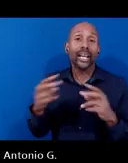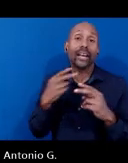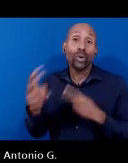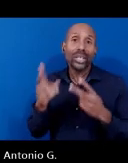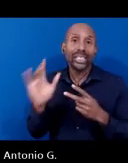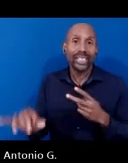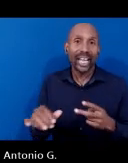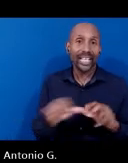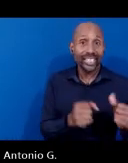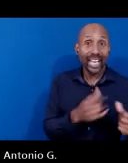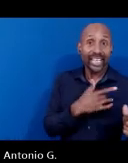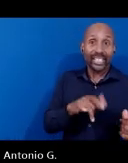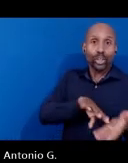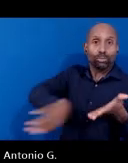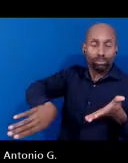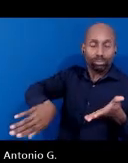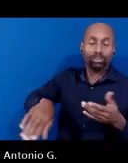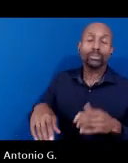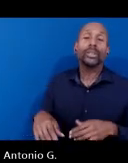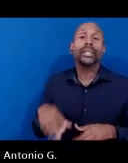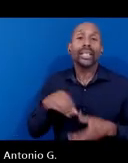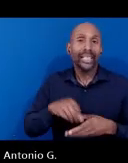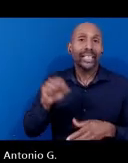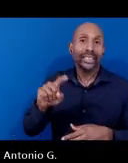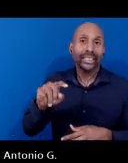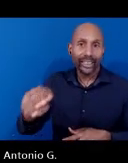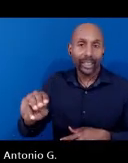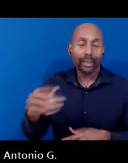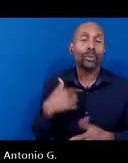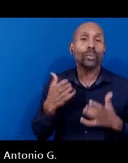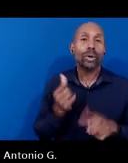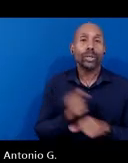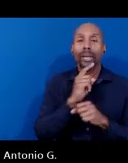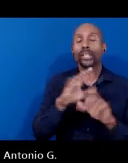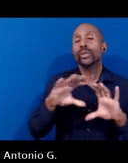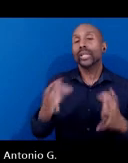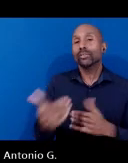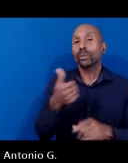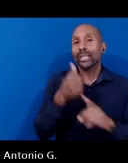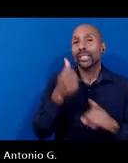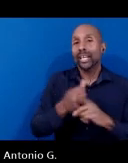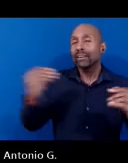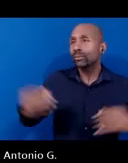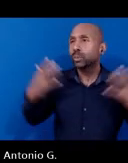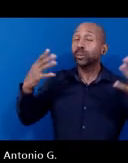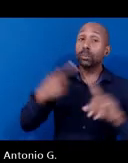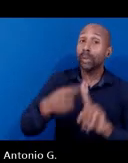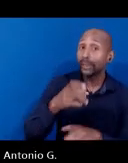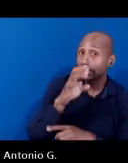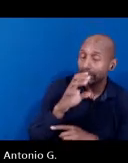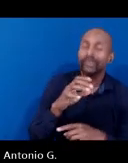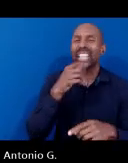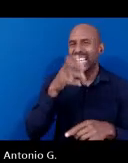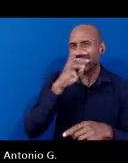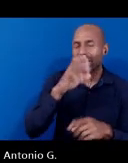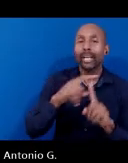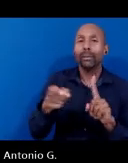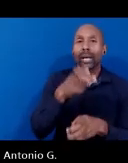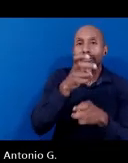We want to create a joyful and rigorous classroom experience, words we're all very familiar with that encourages is a sense